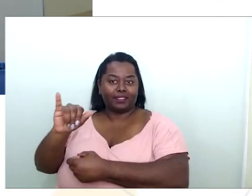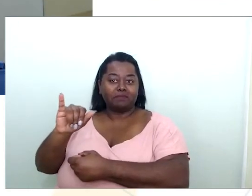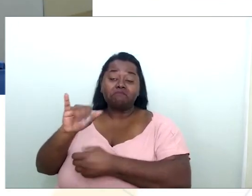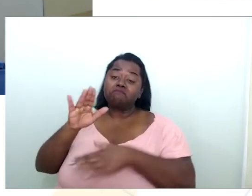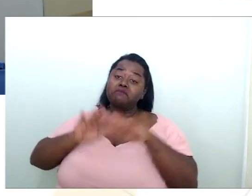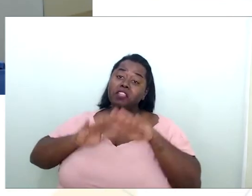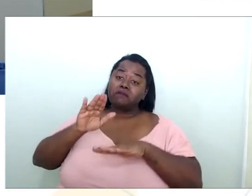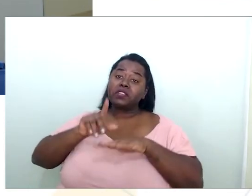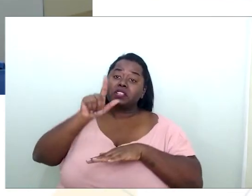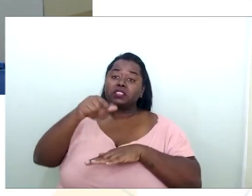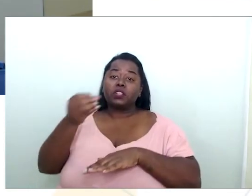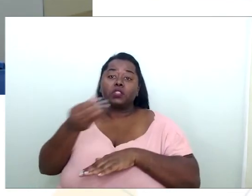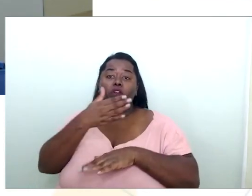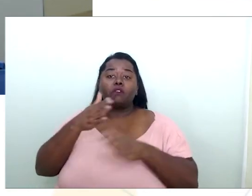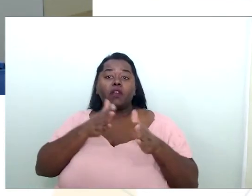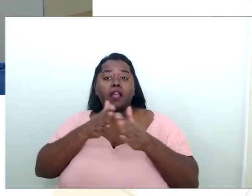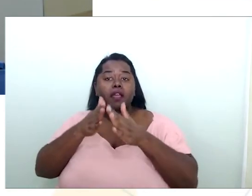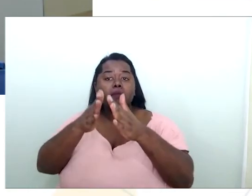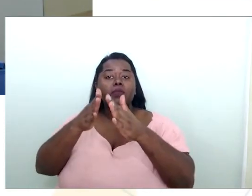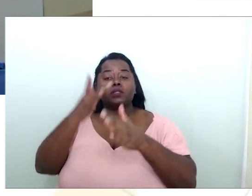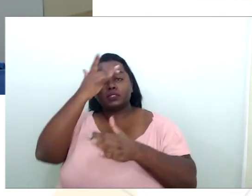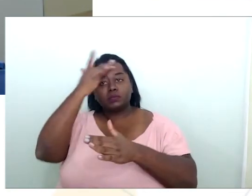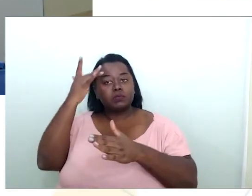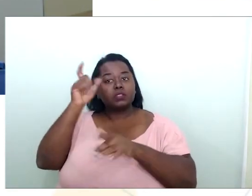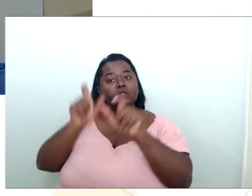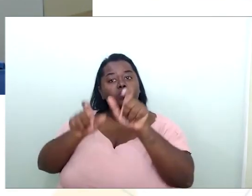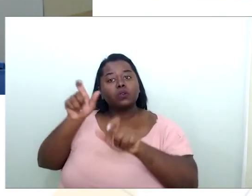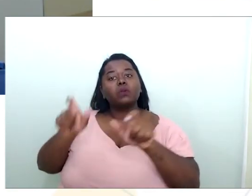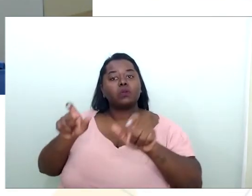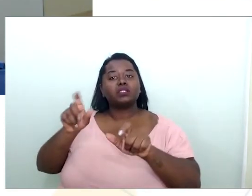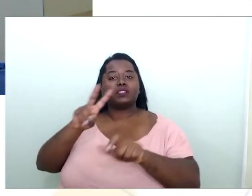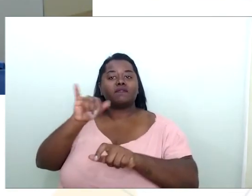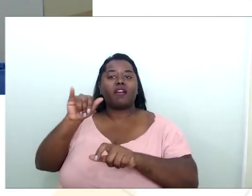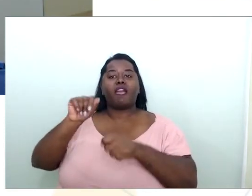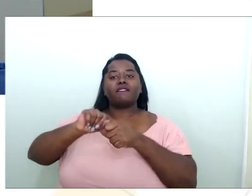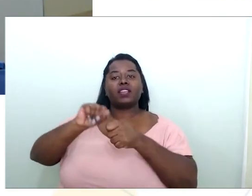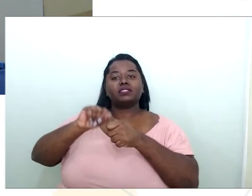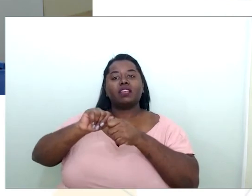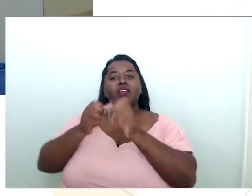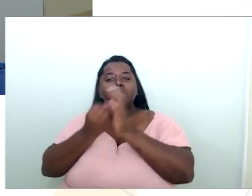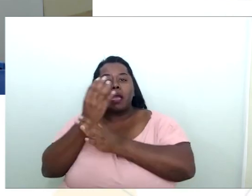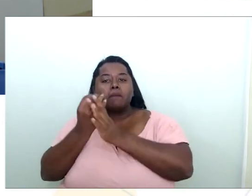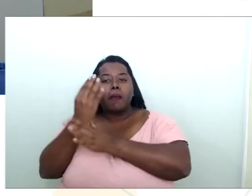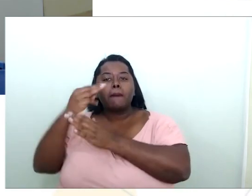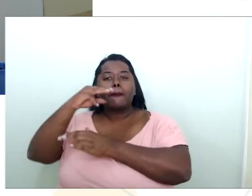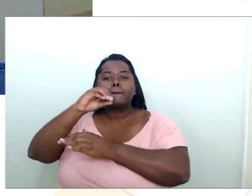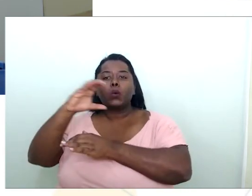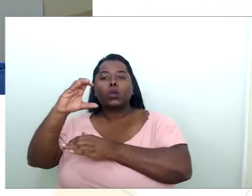students so it's it's it's it's another pathway so that it doesn't matter how